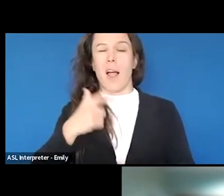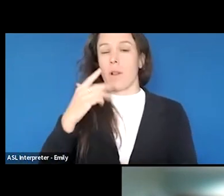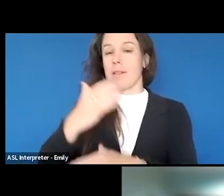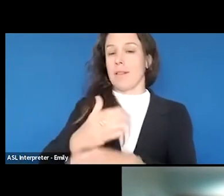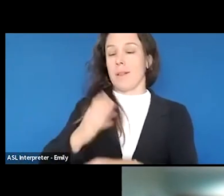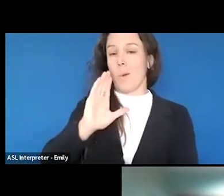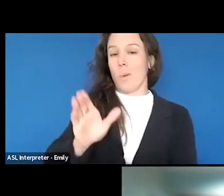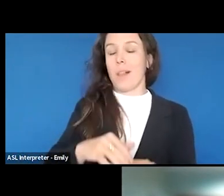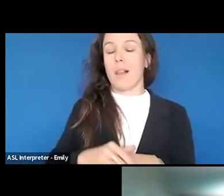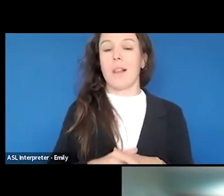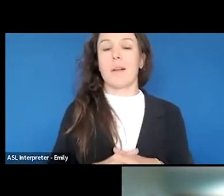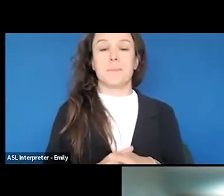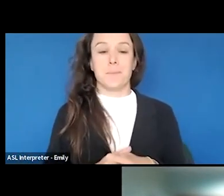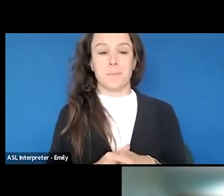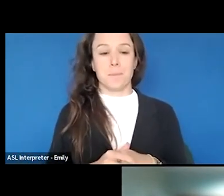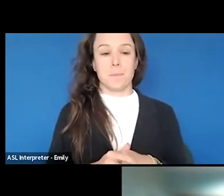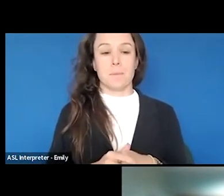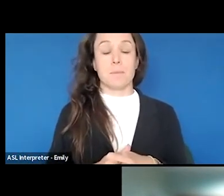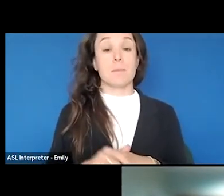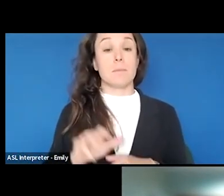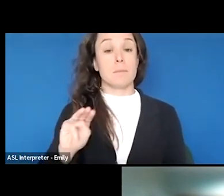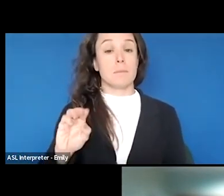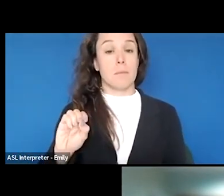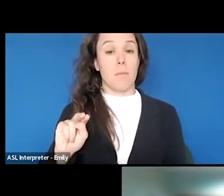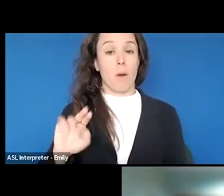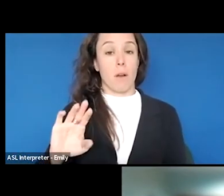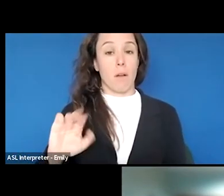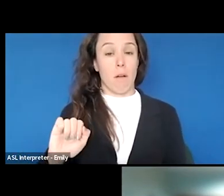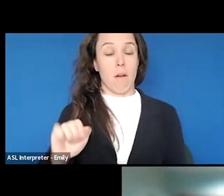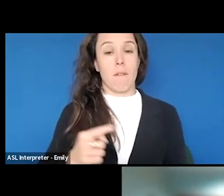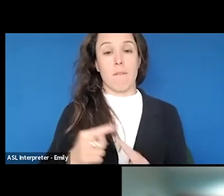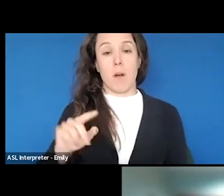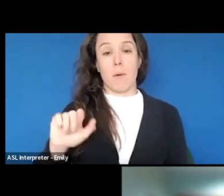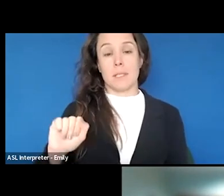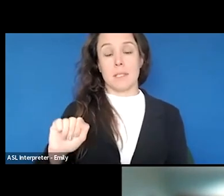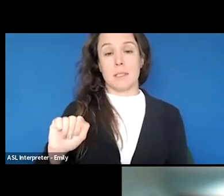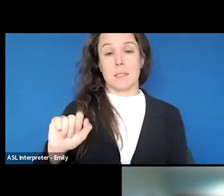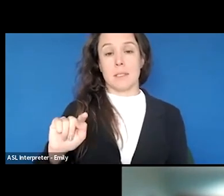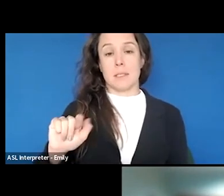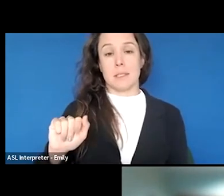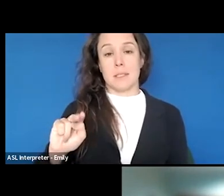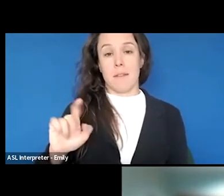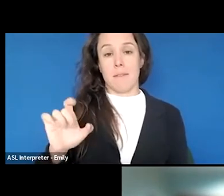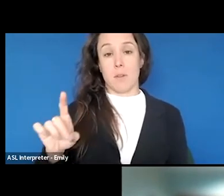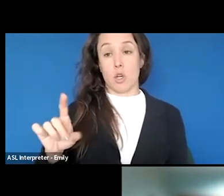I'm going to start with Monica from Stanford. So Monica, would you like to just give us some